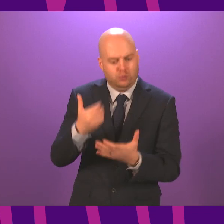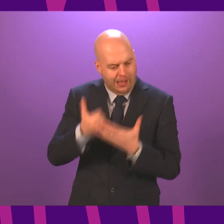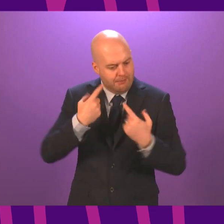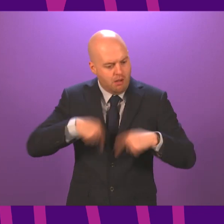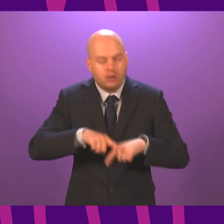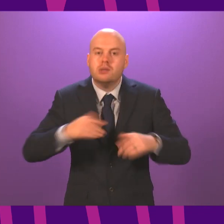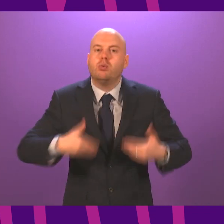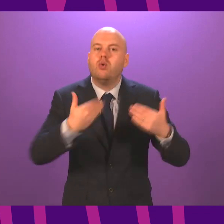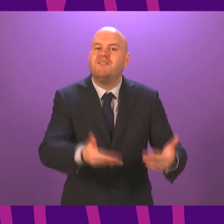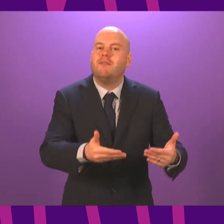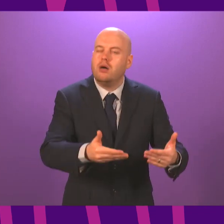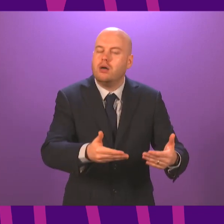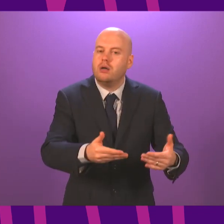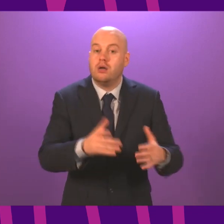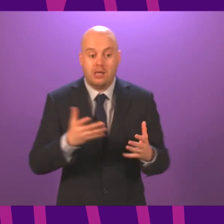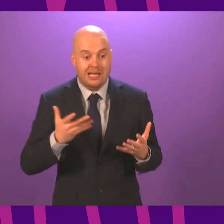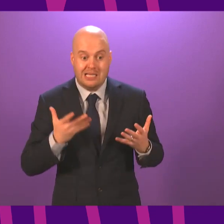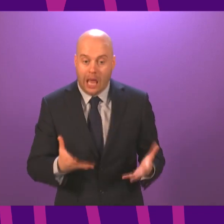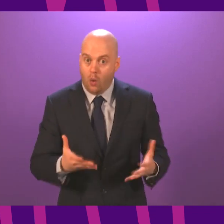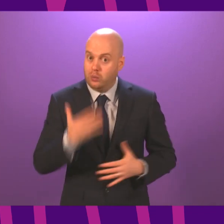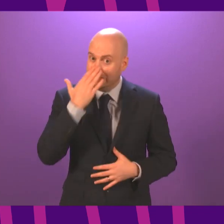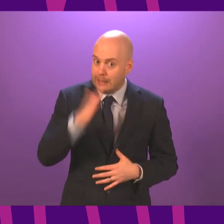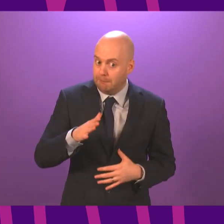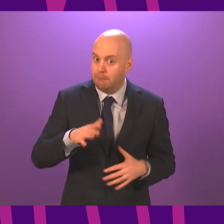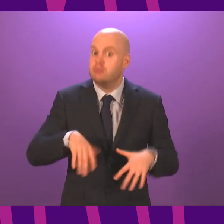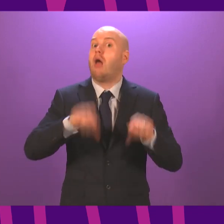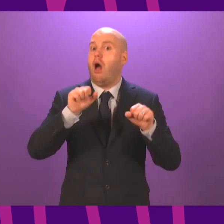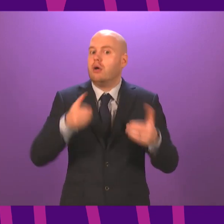We are now moving forward, although we are doing so differently and virtually,